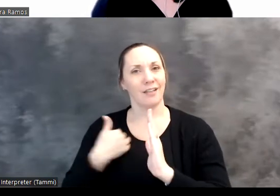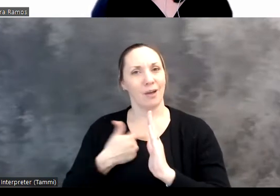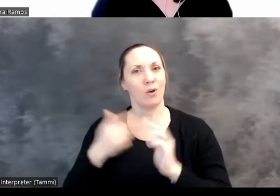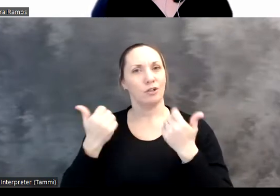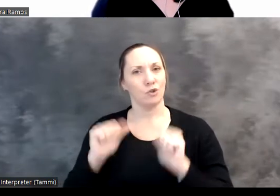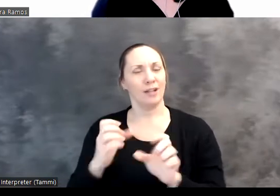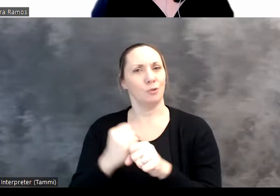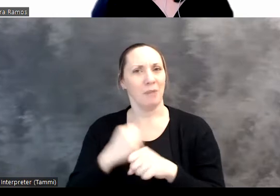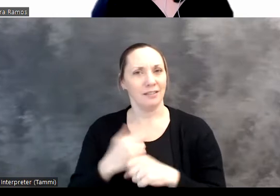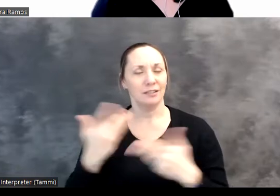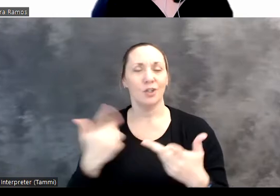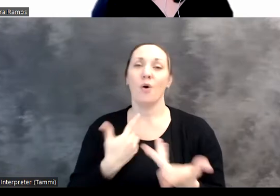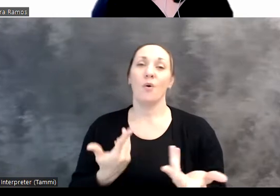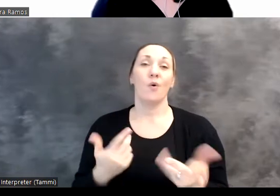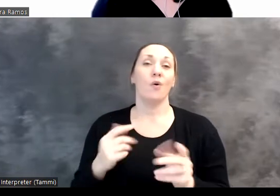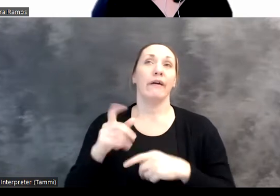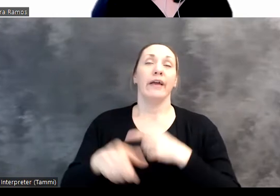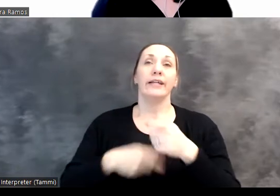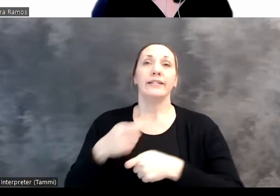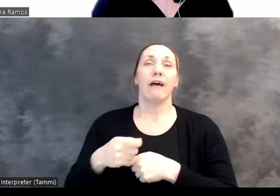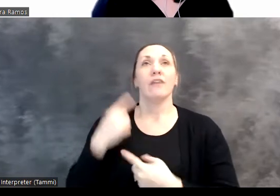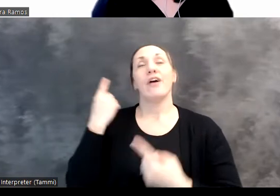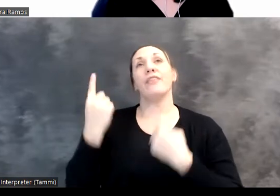talk about issues that arise out of the